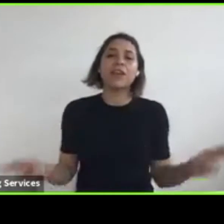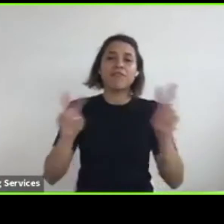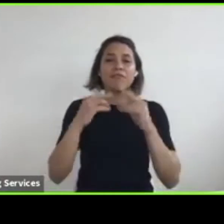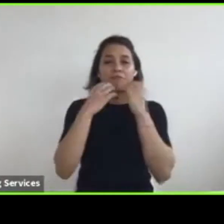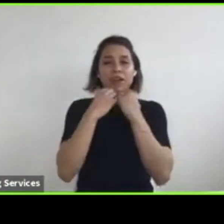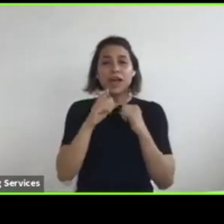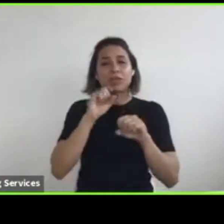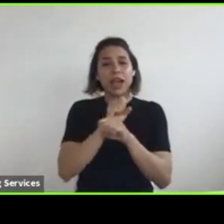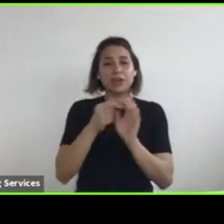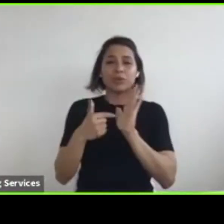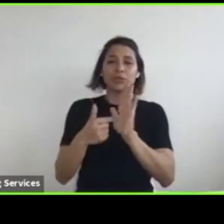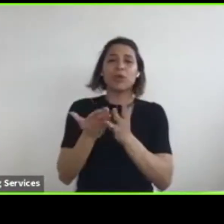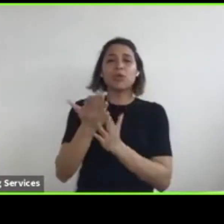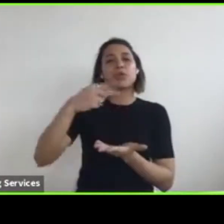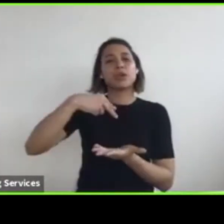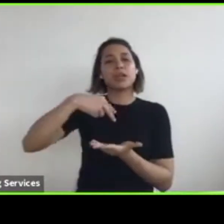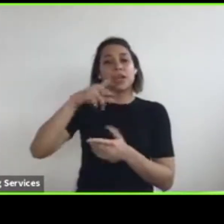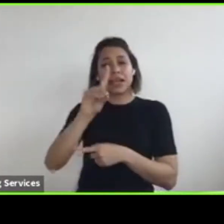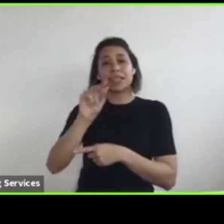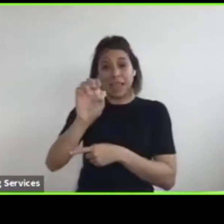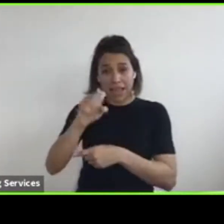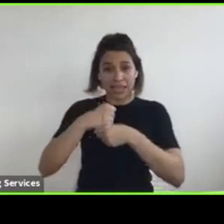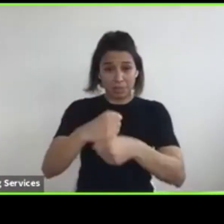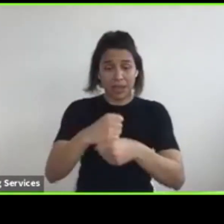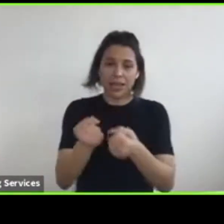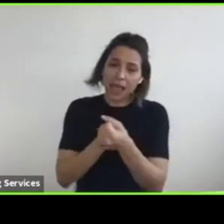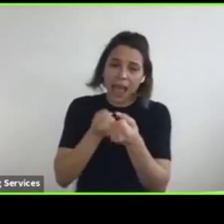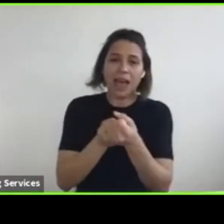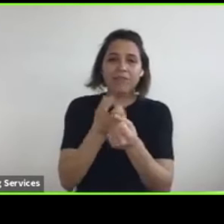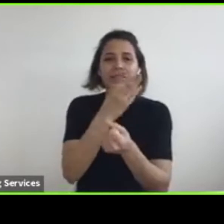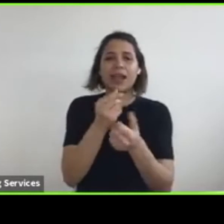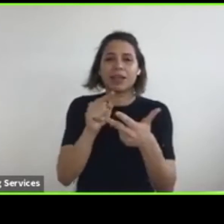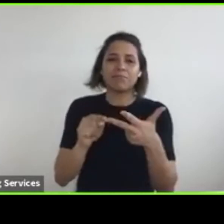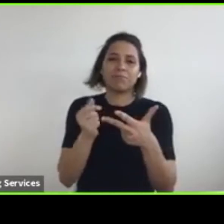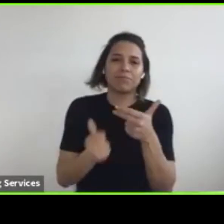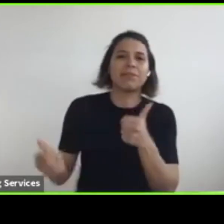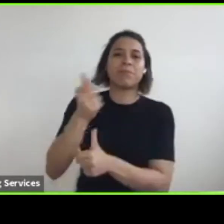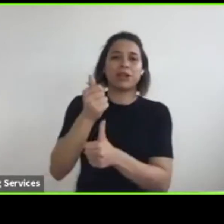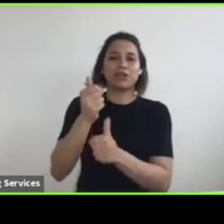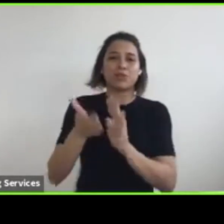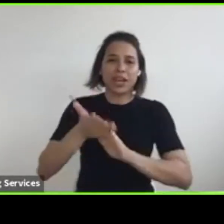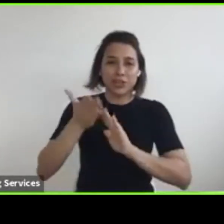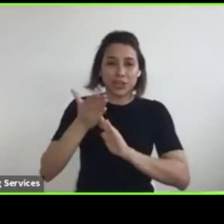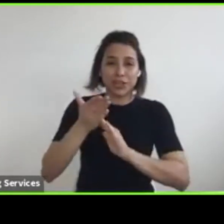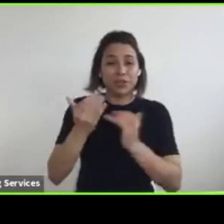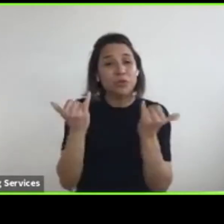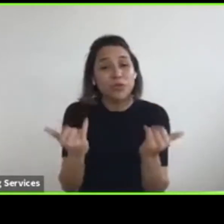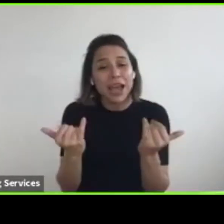MAKING, IN ADVOCACY, AND ADMINISTRATION. SO TODAY AND ALWAYS LET US LISTEN TO EACH OTHER GENEROUSLY AND COMMIT